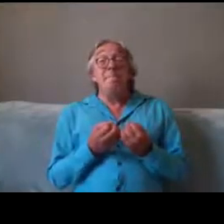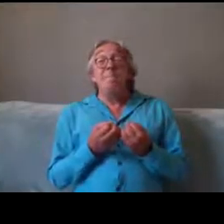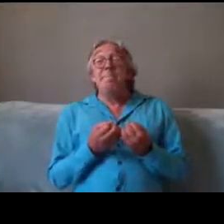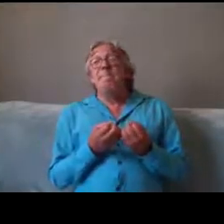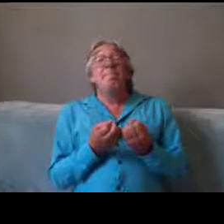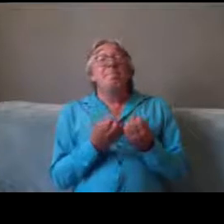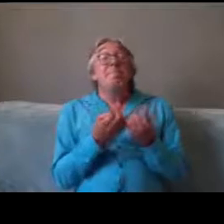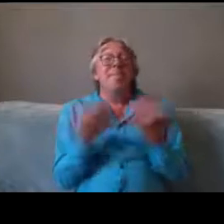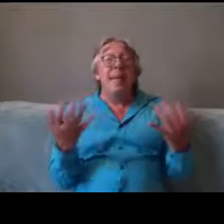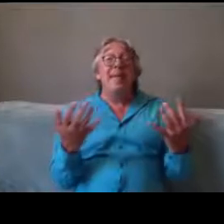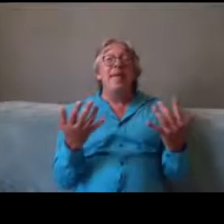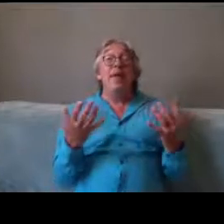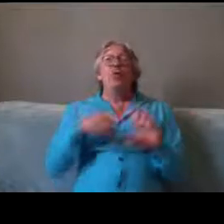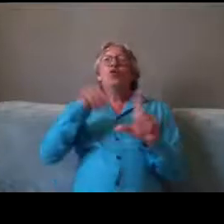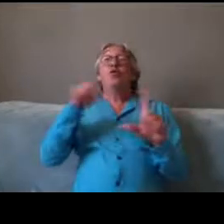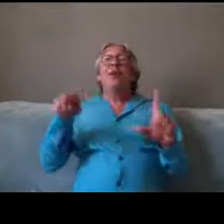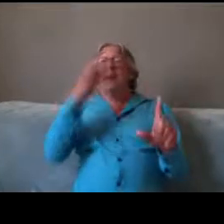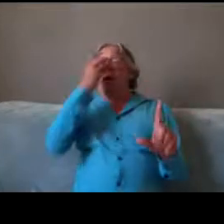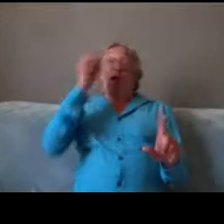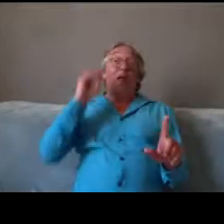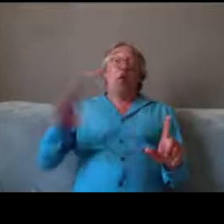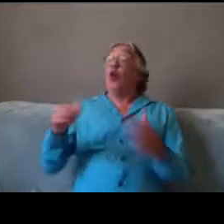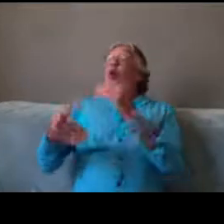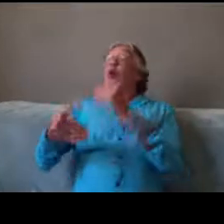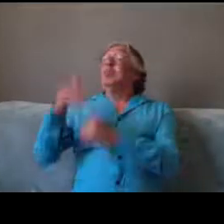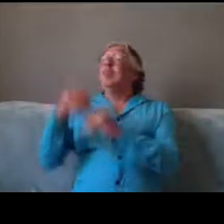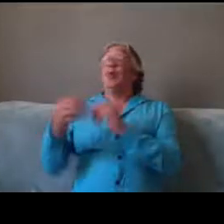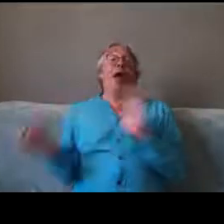We've always been open to any contribution